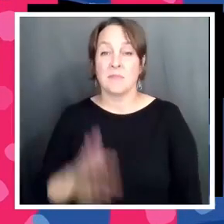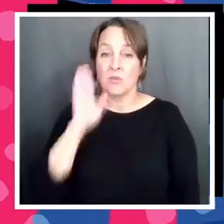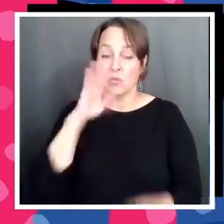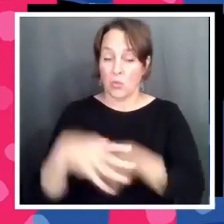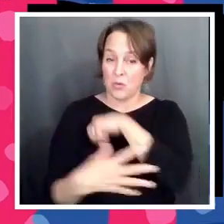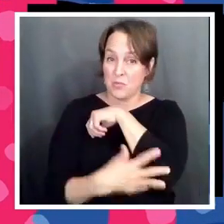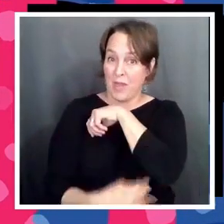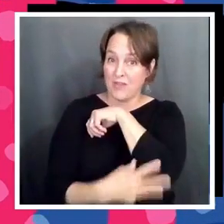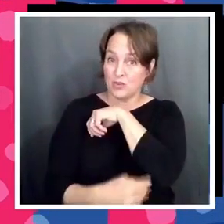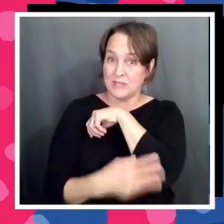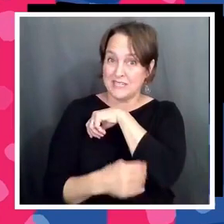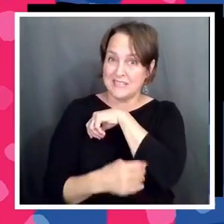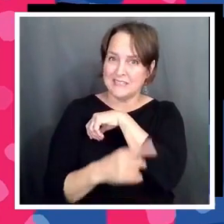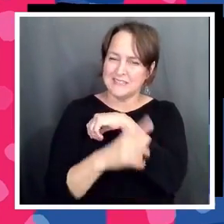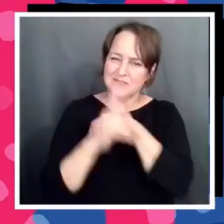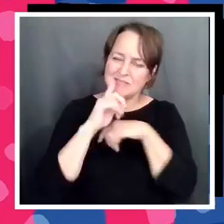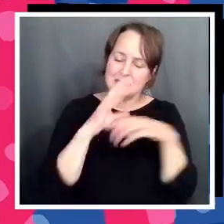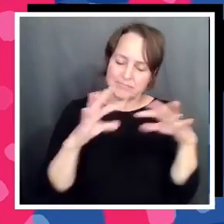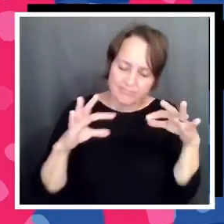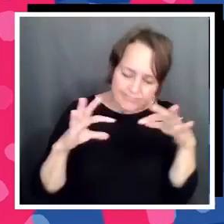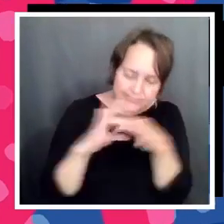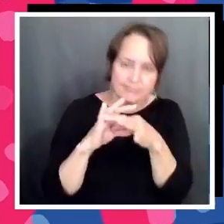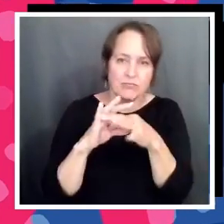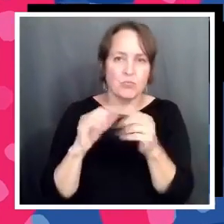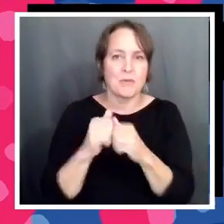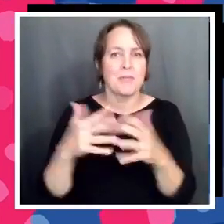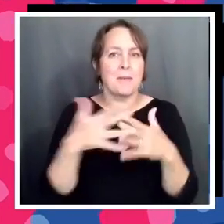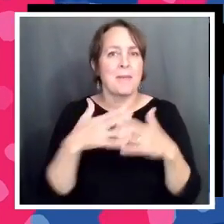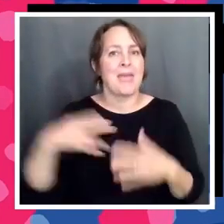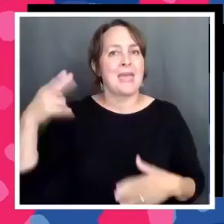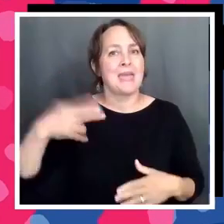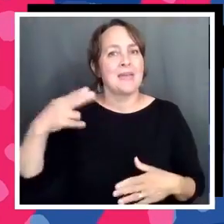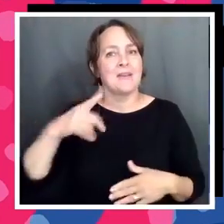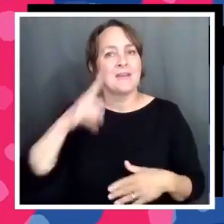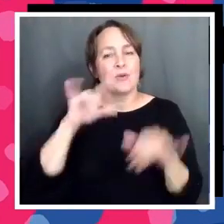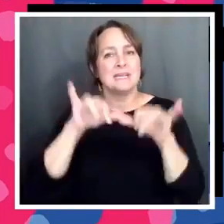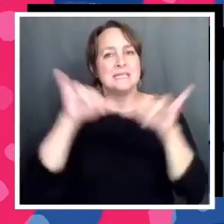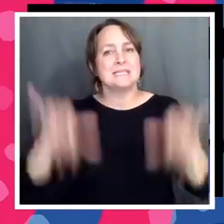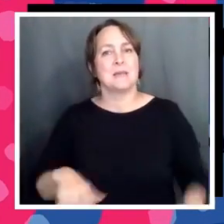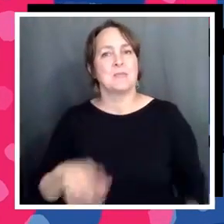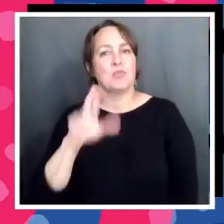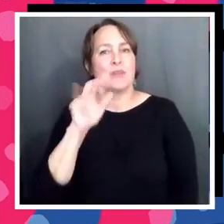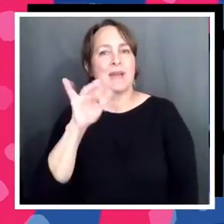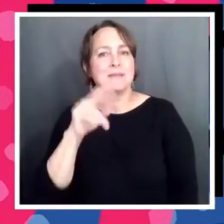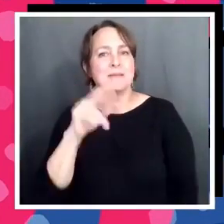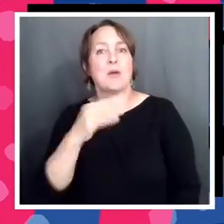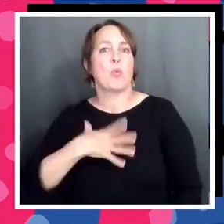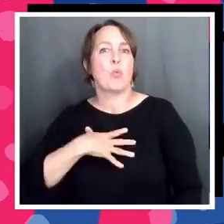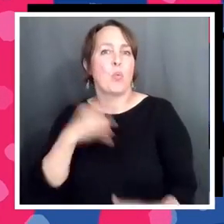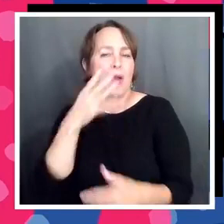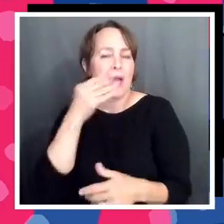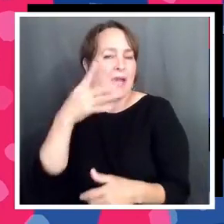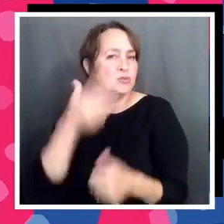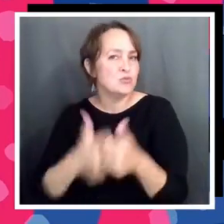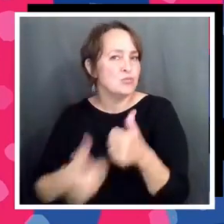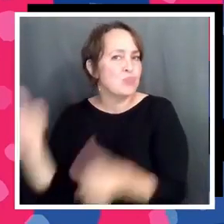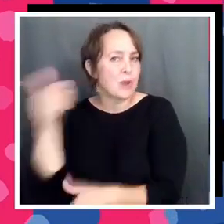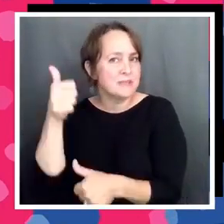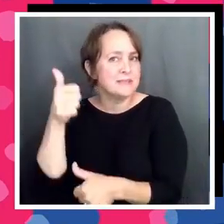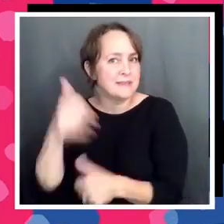LIVING EVERY DAY JUST $400 OR